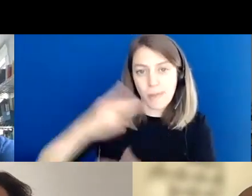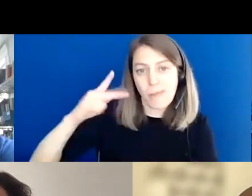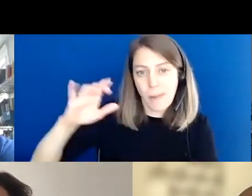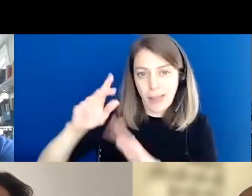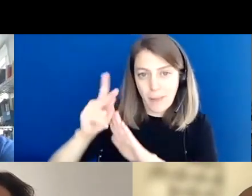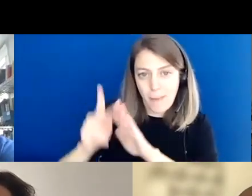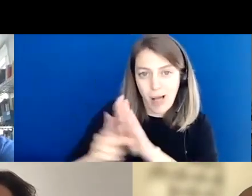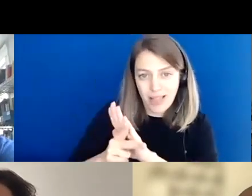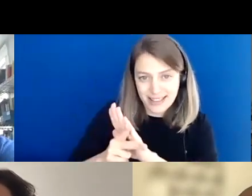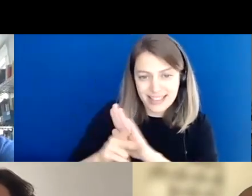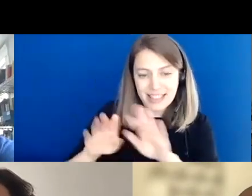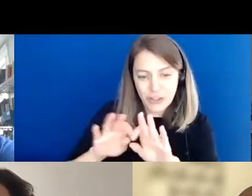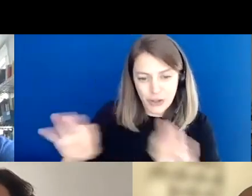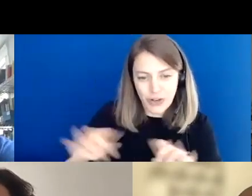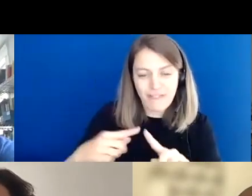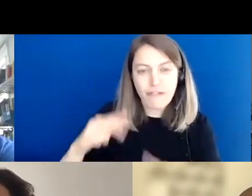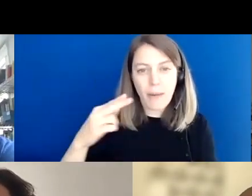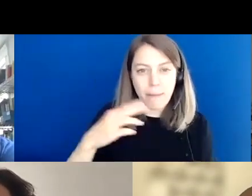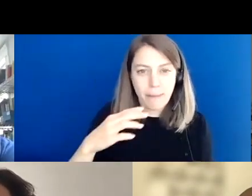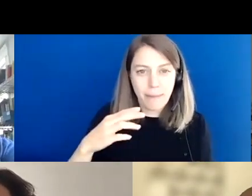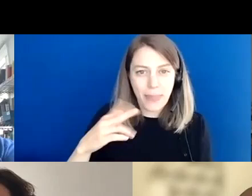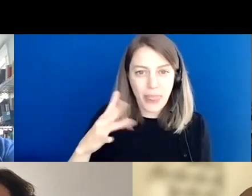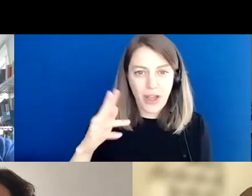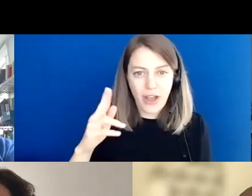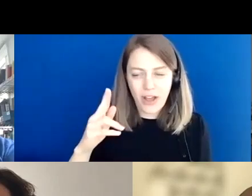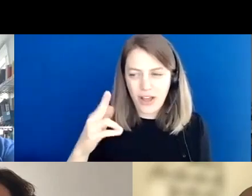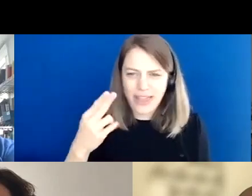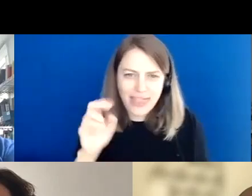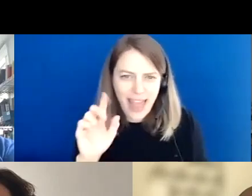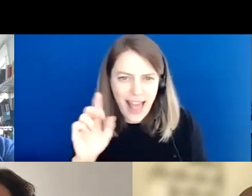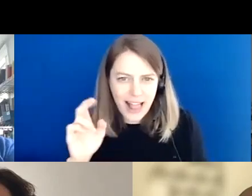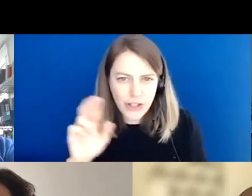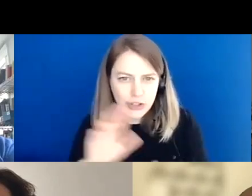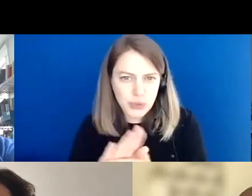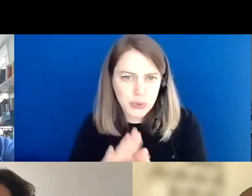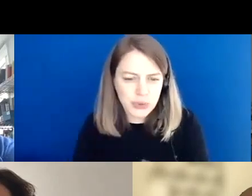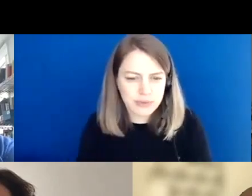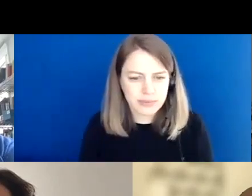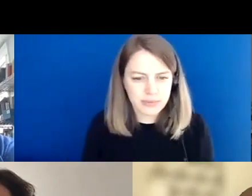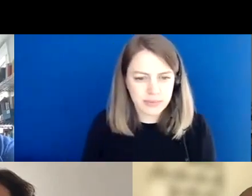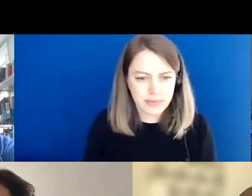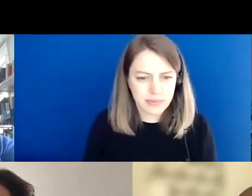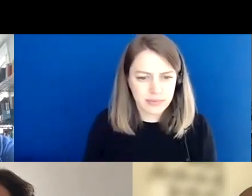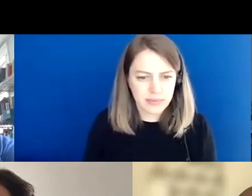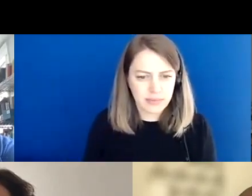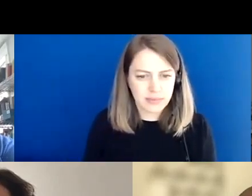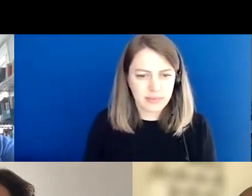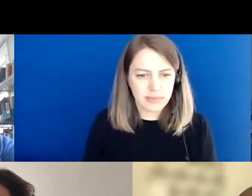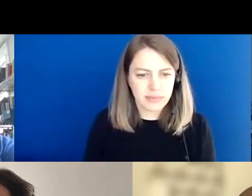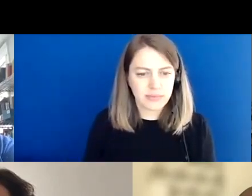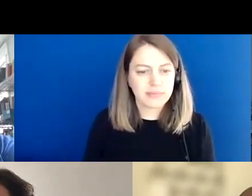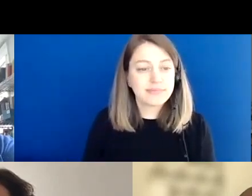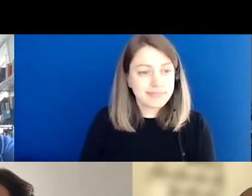Let's kick things off. Why don't we just begin by asking our panelists,